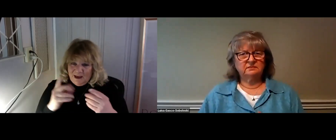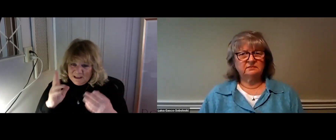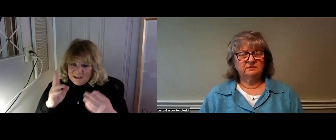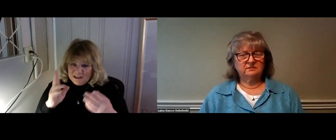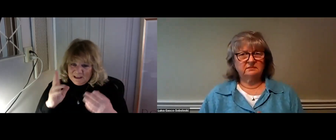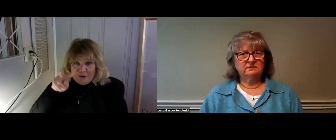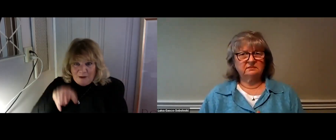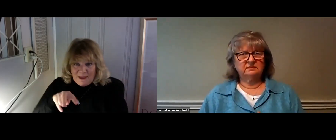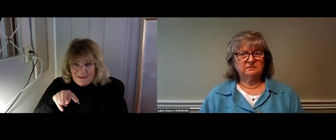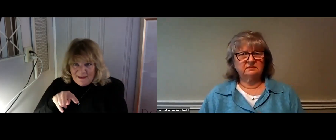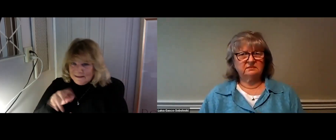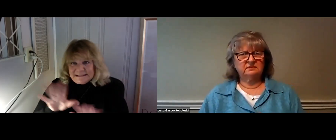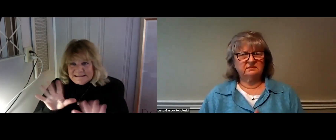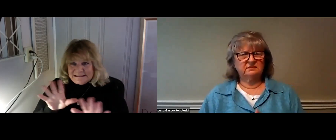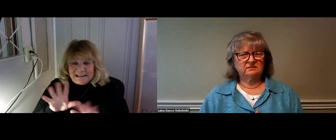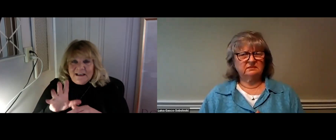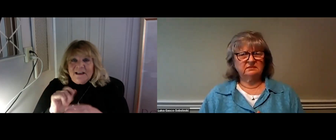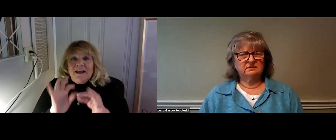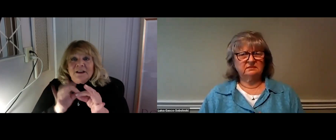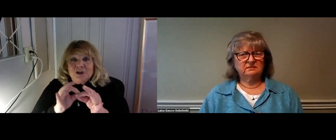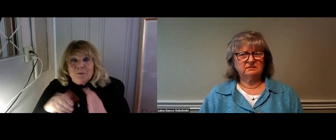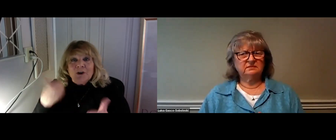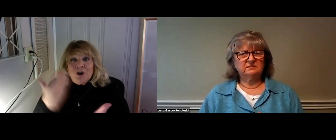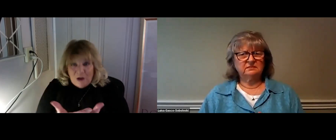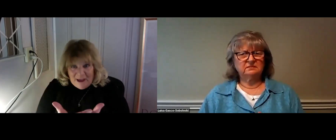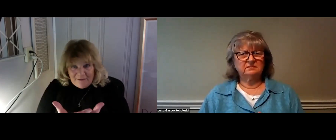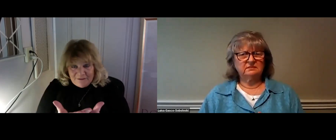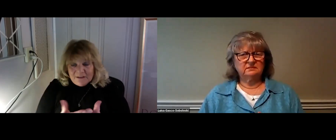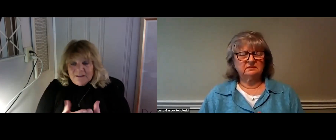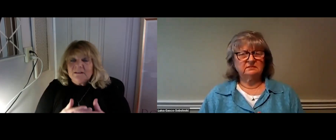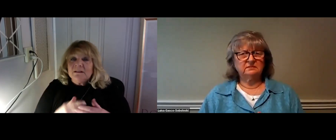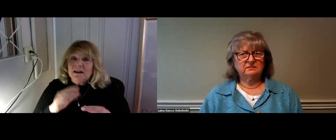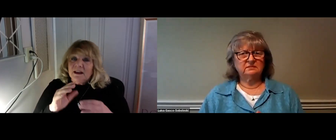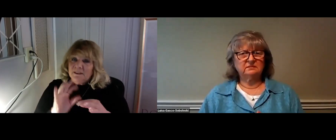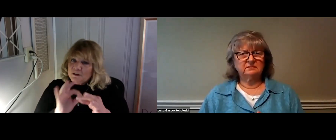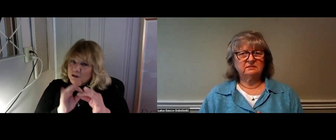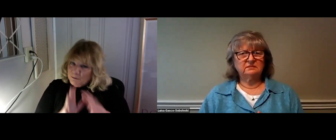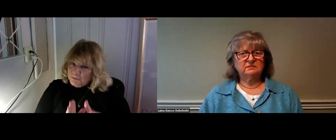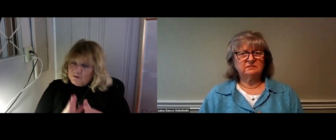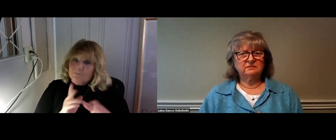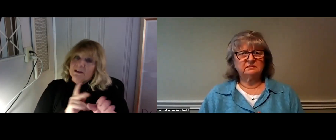hospital when they read that. The interpreter arrived and the interpreter, being the